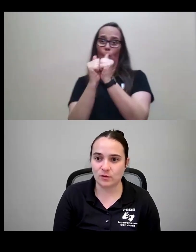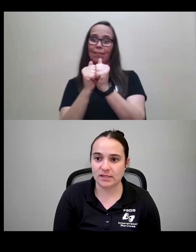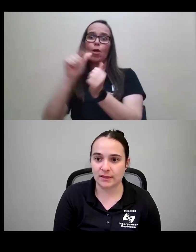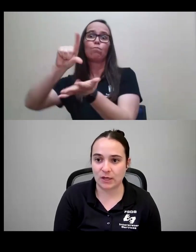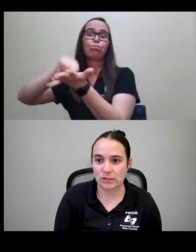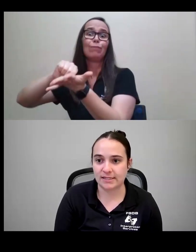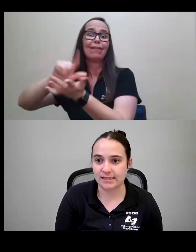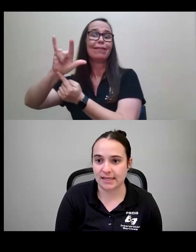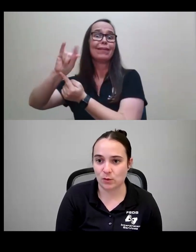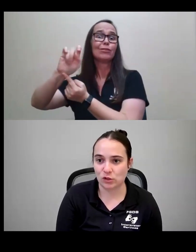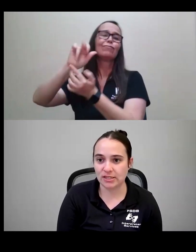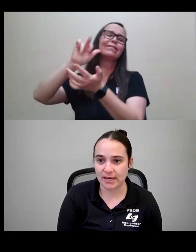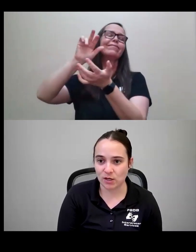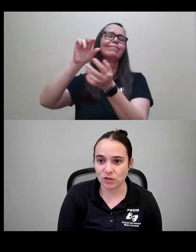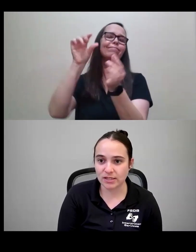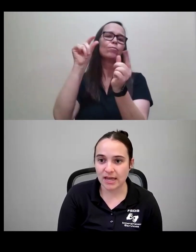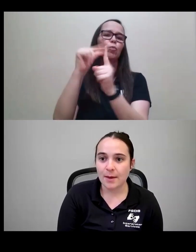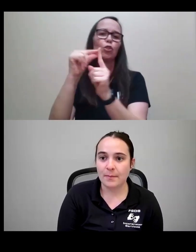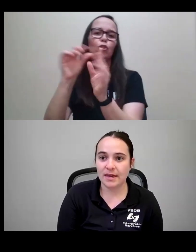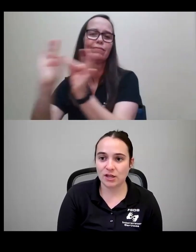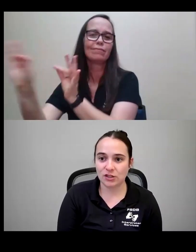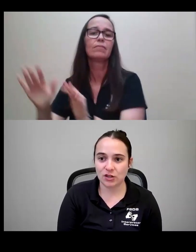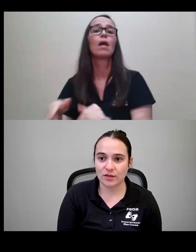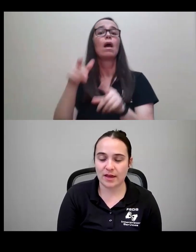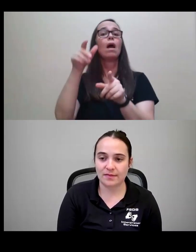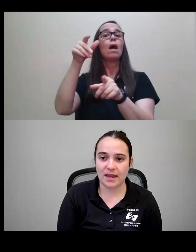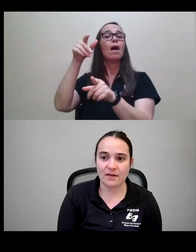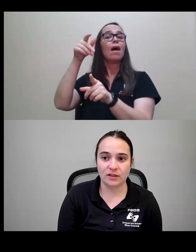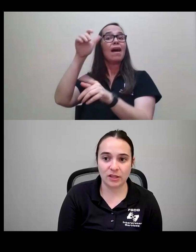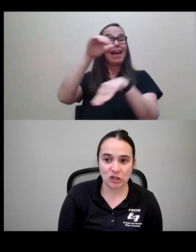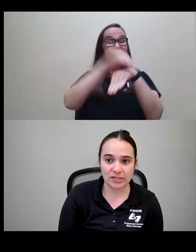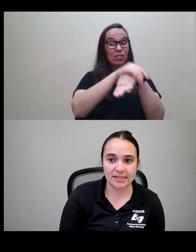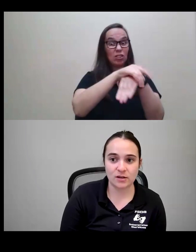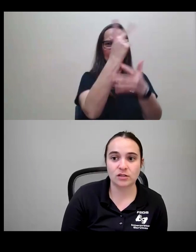again those linguistics language skills. Making sure that they have the literacy